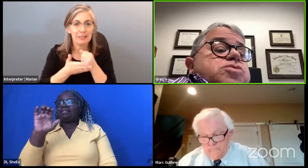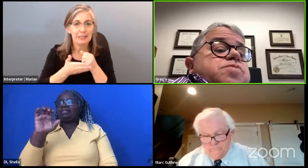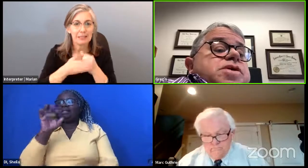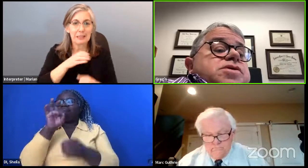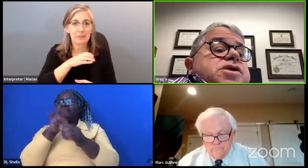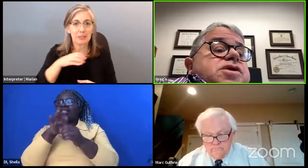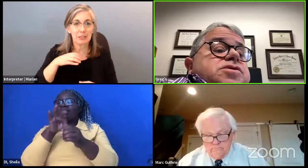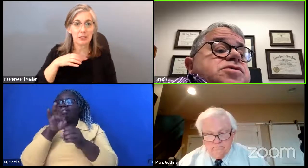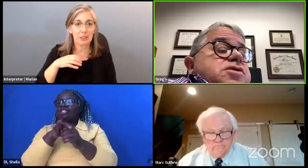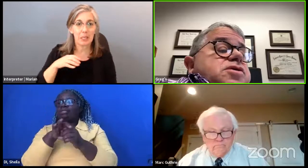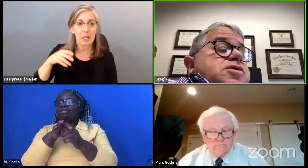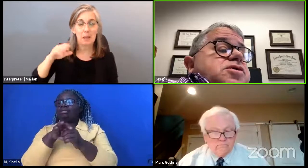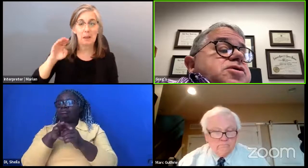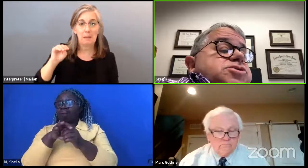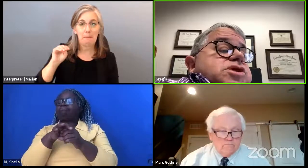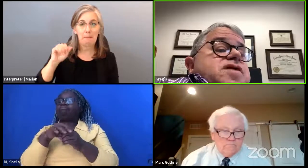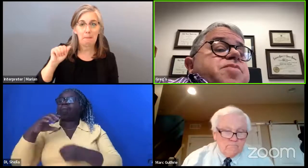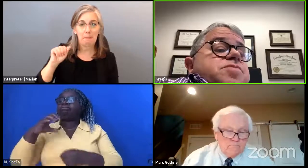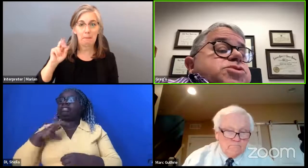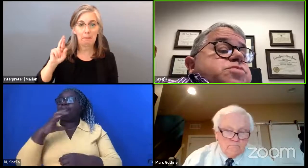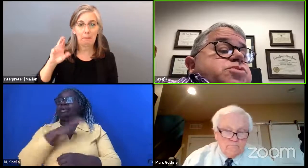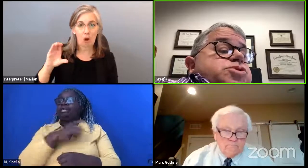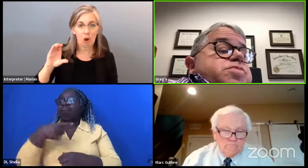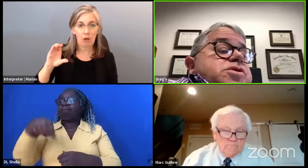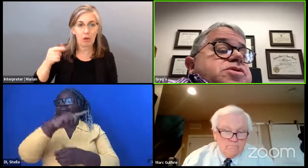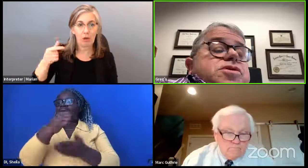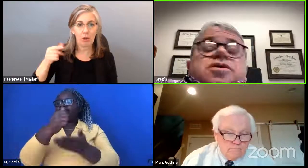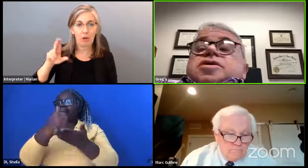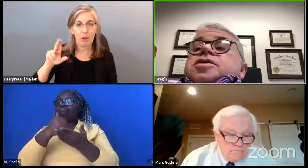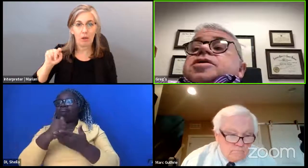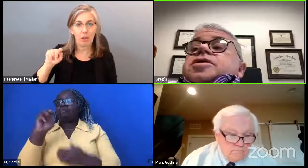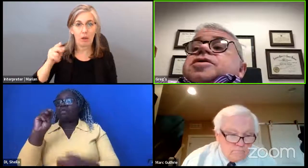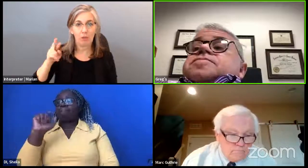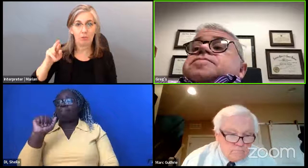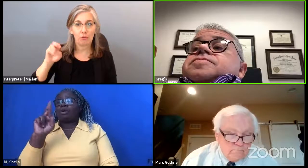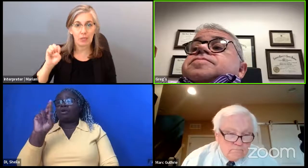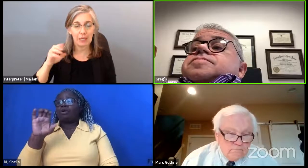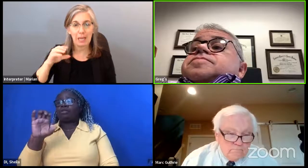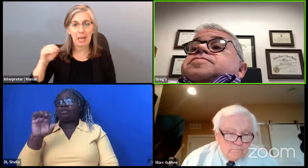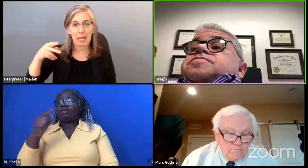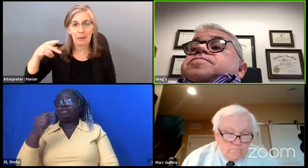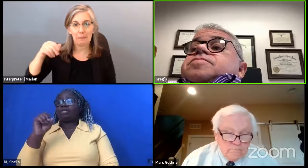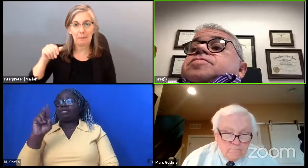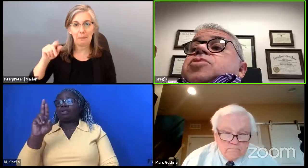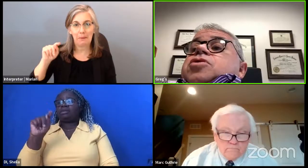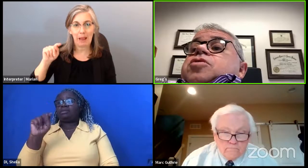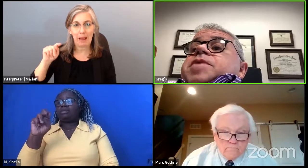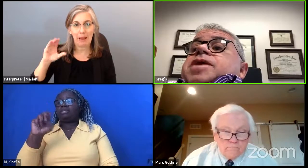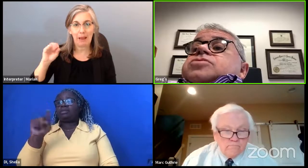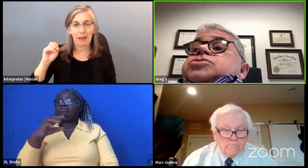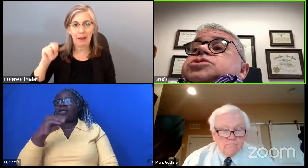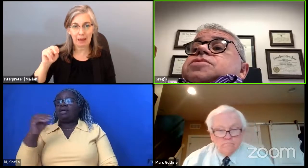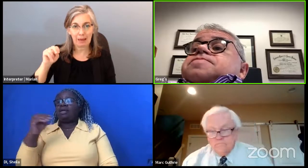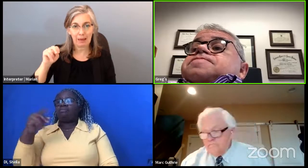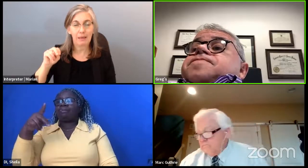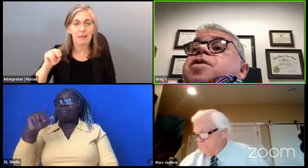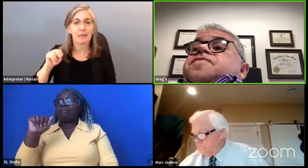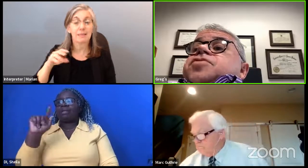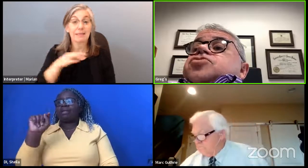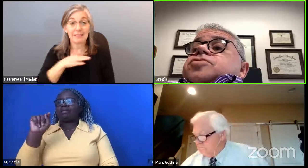Mr. Pat Cannon, staffed by Mr. Bruce Bailey. Marc or Pat, who's up first?